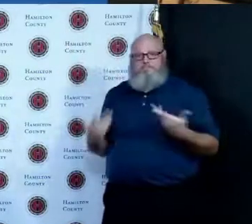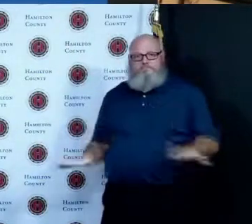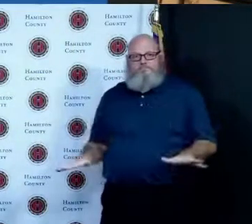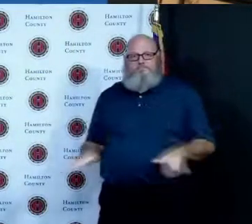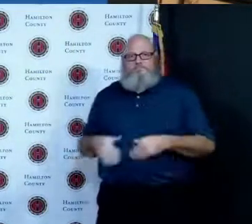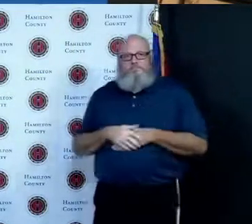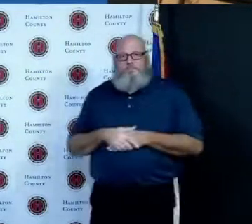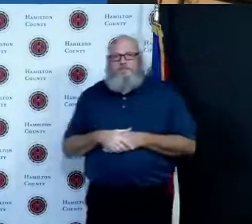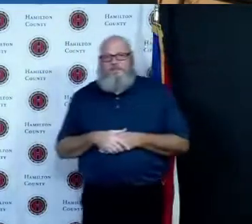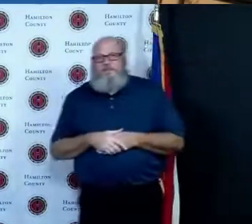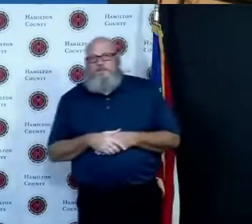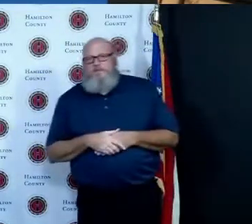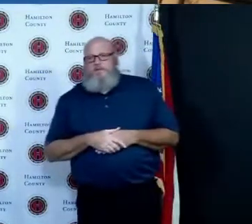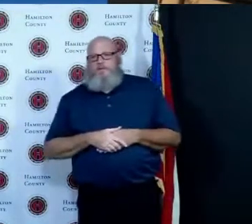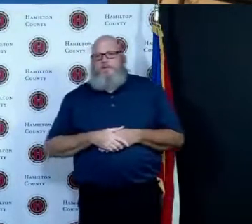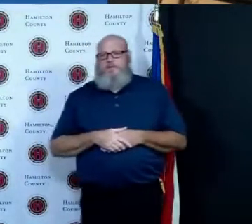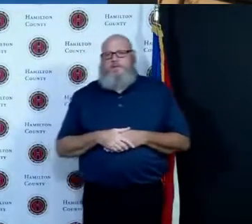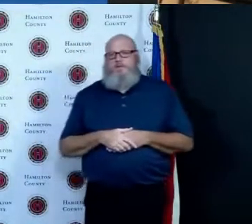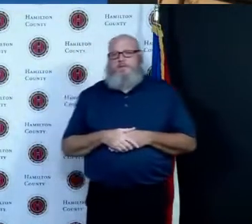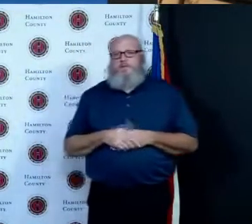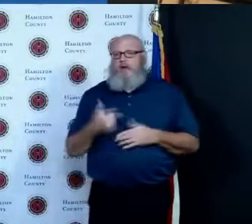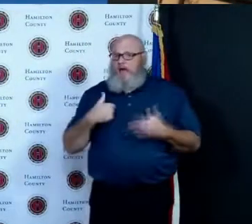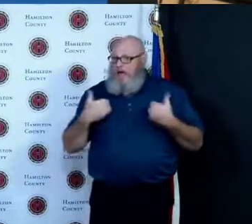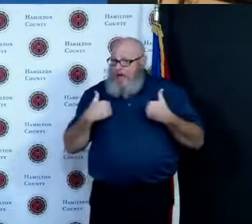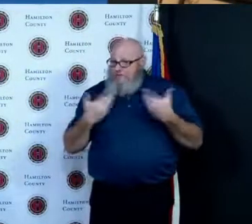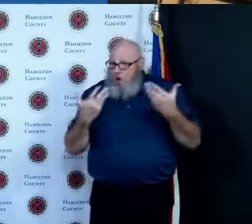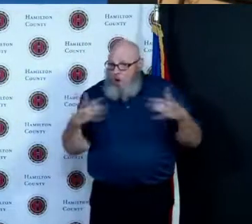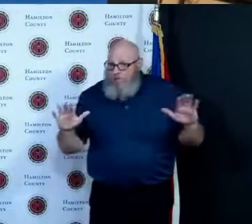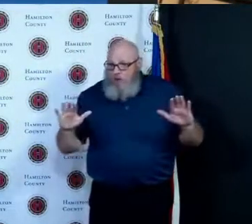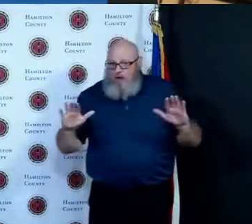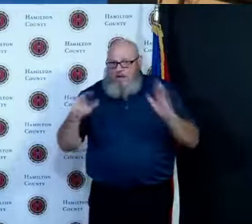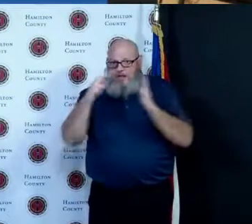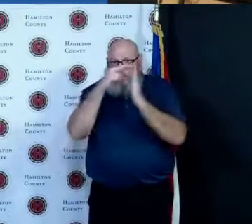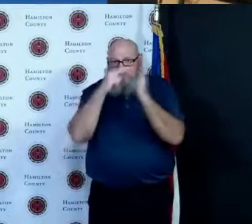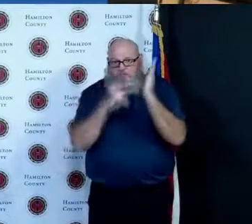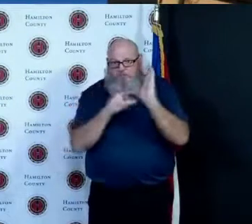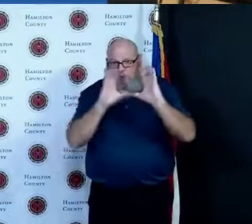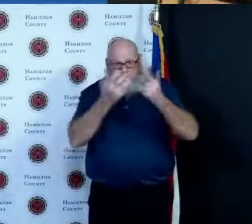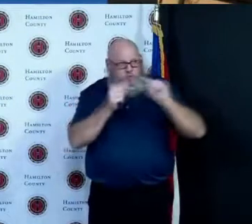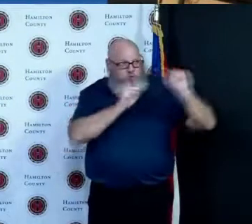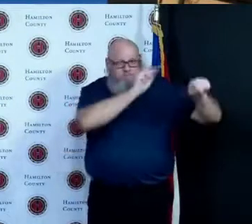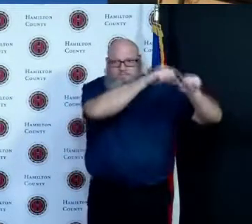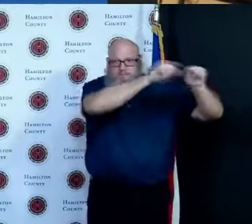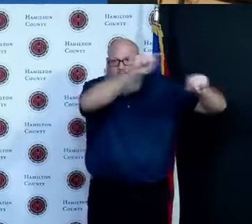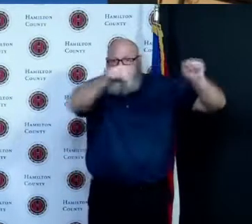that are ready to accept vaccine beyond those 48 and at future points in this distribution those